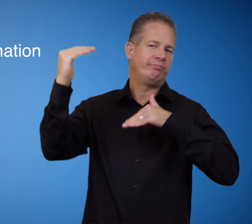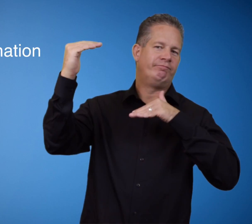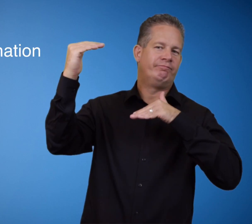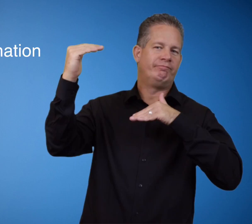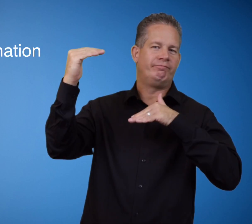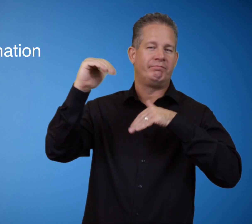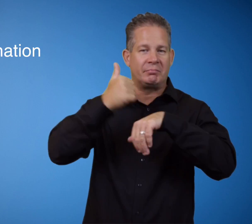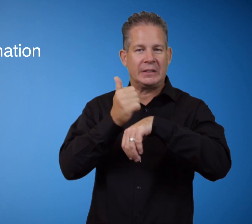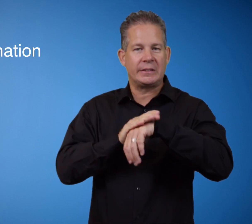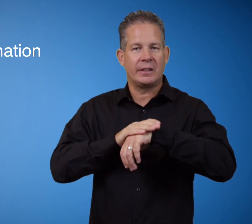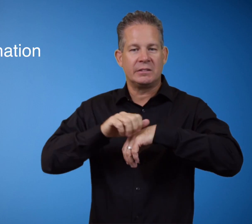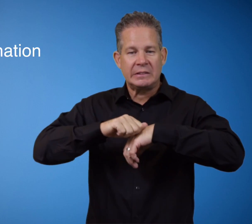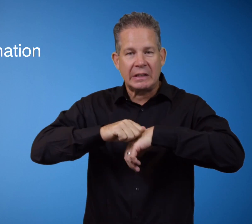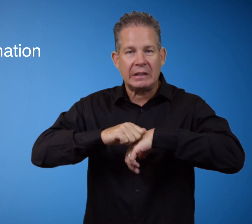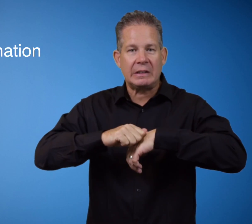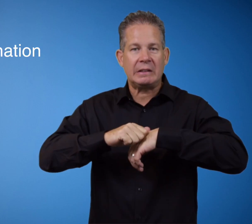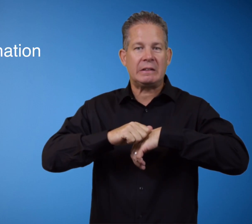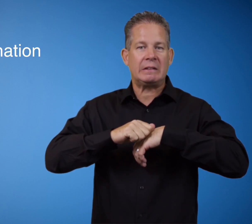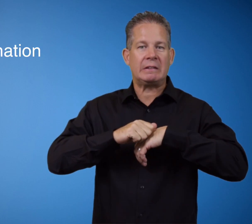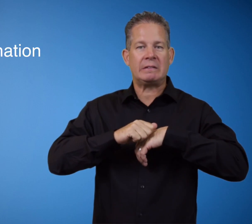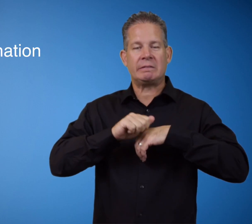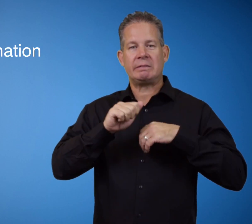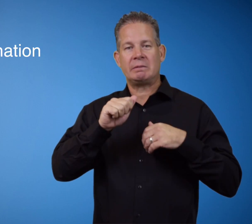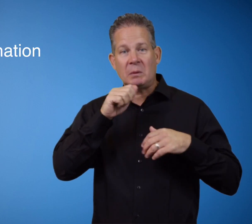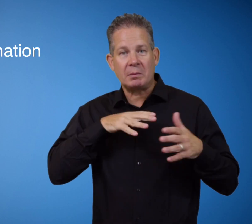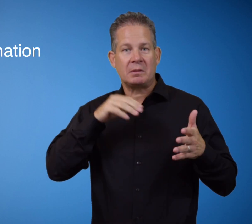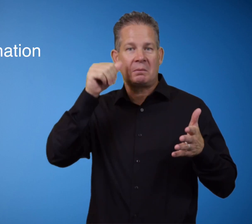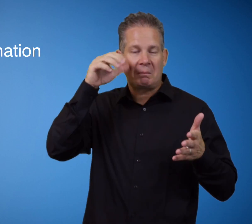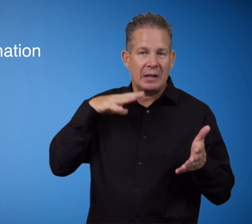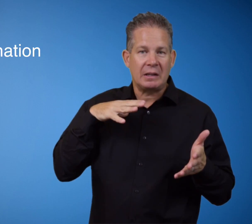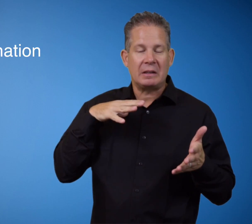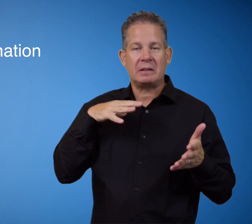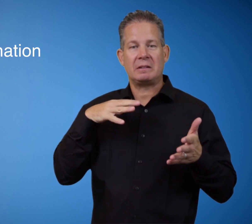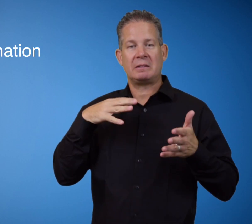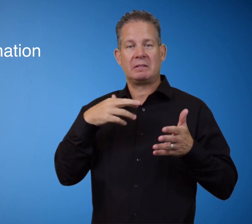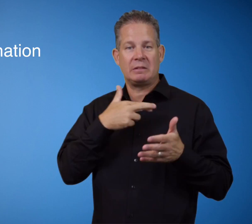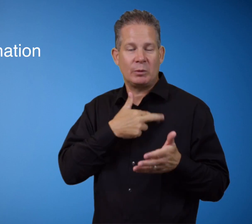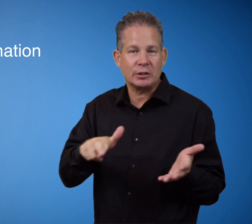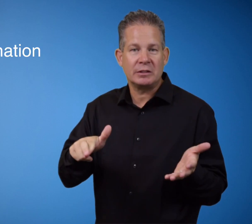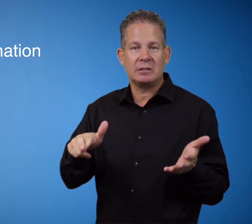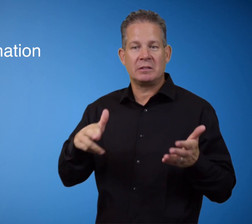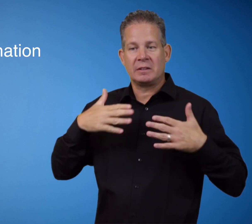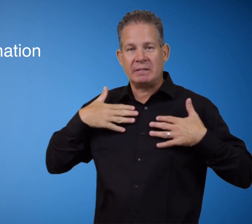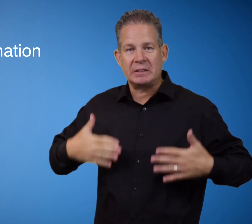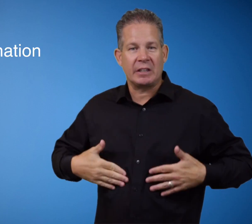Discrimination is treating people unequally based on their skin, gender, religion,